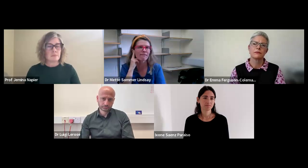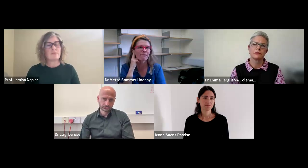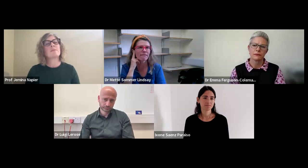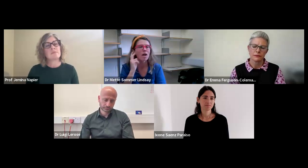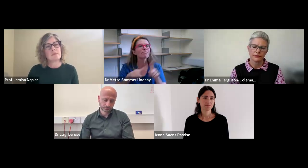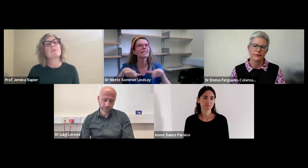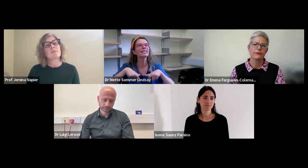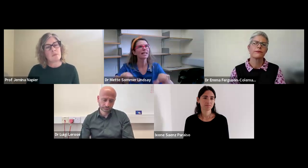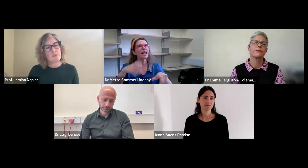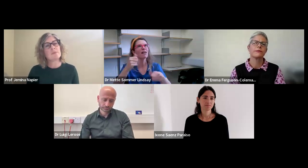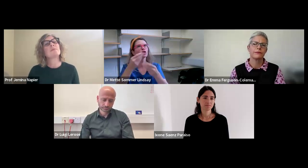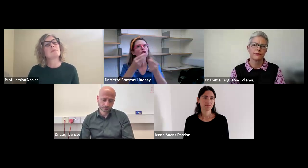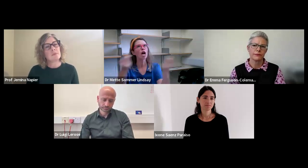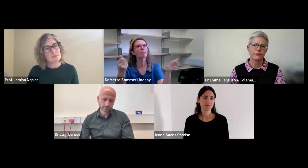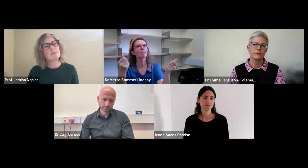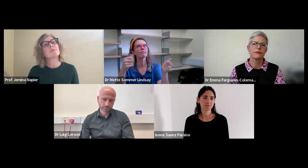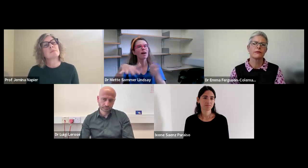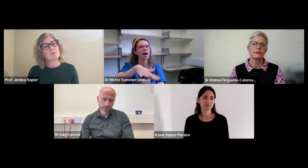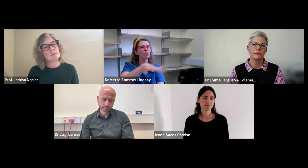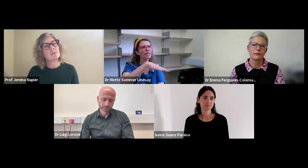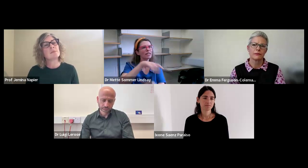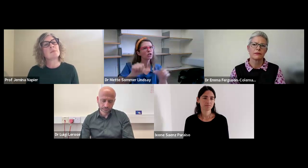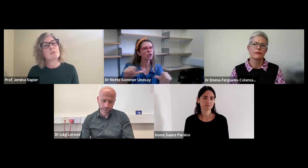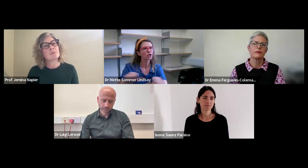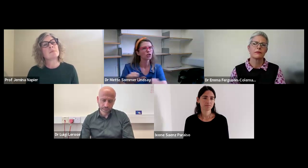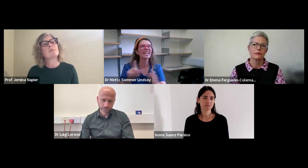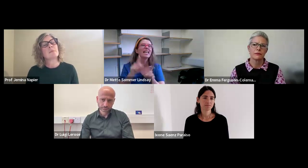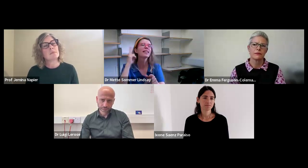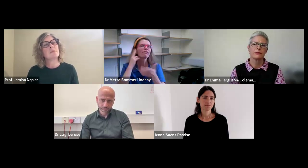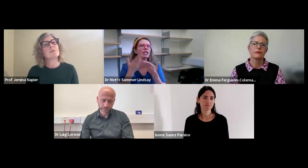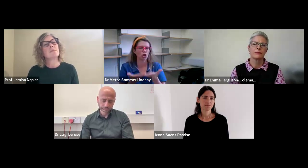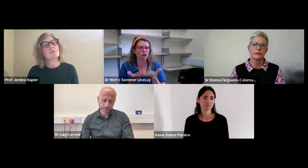need to co-create with deaf academics, but there are some areas of life where we're still